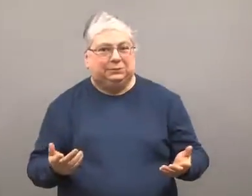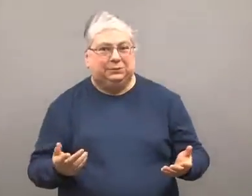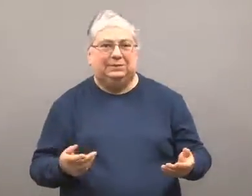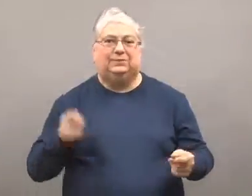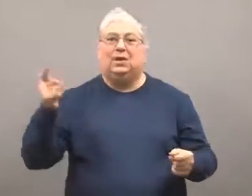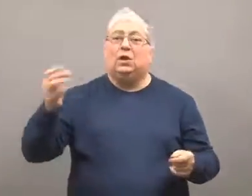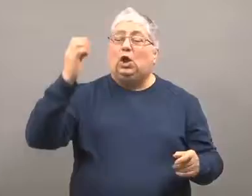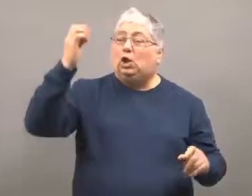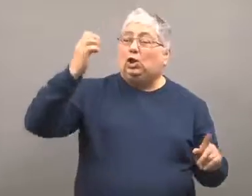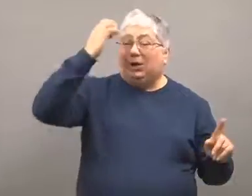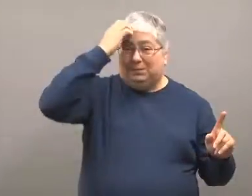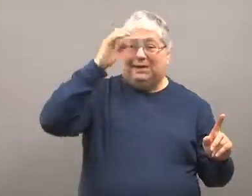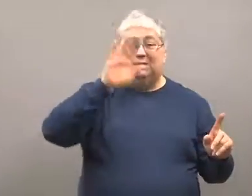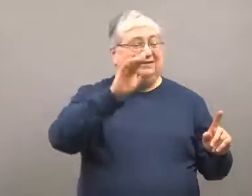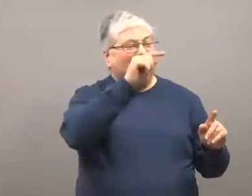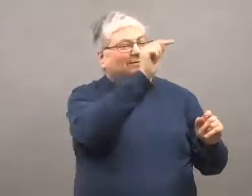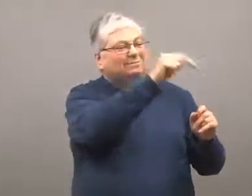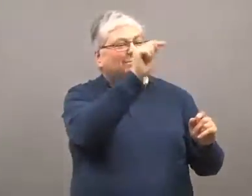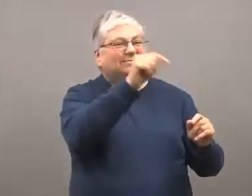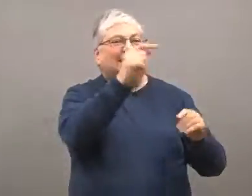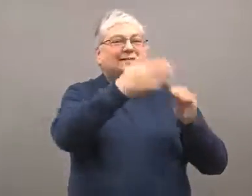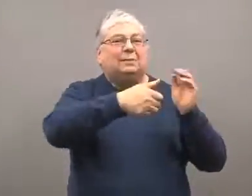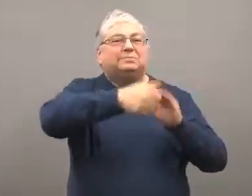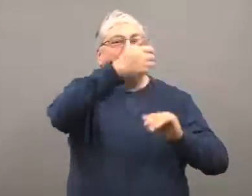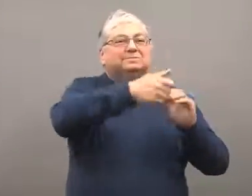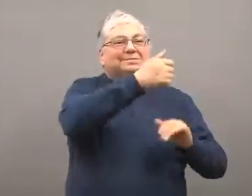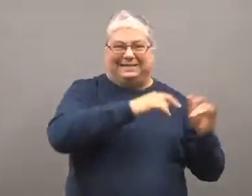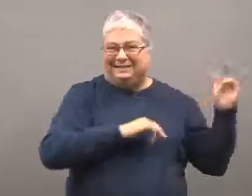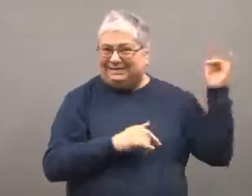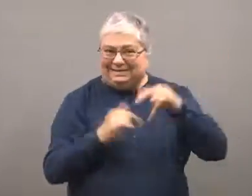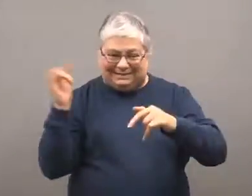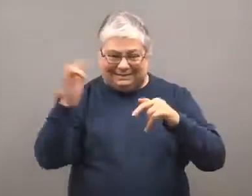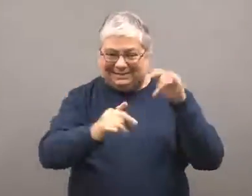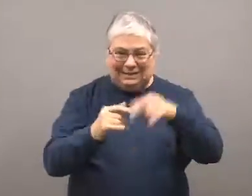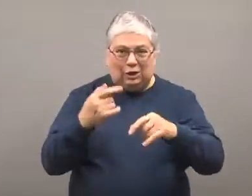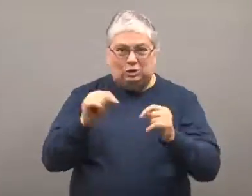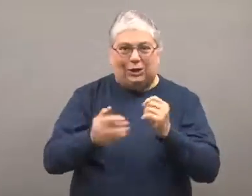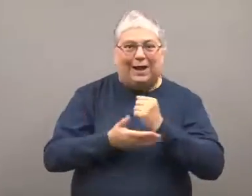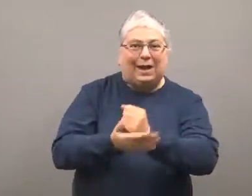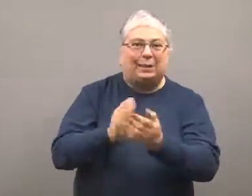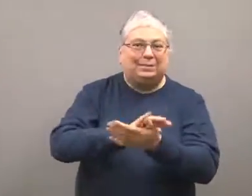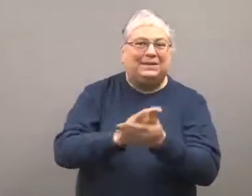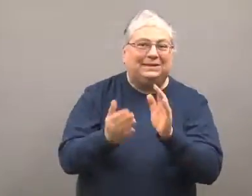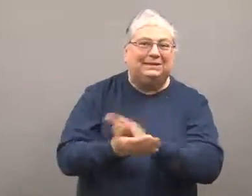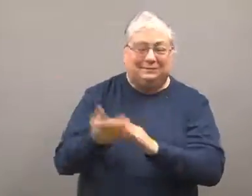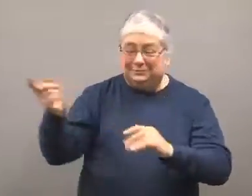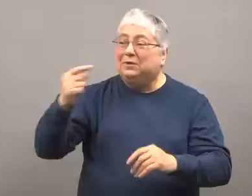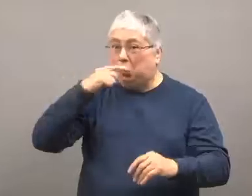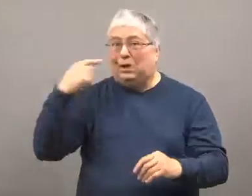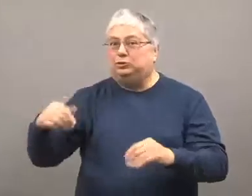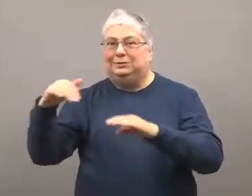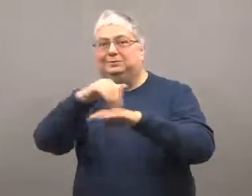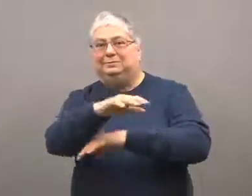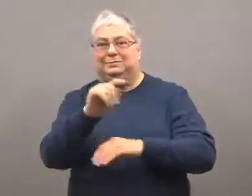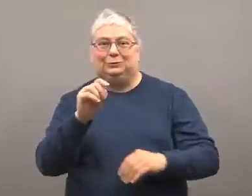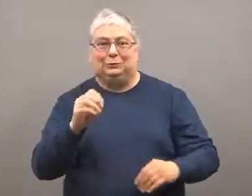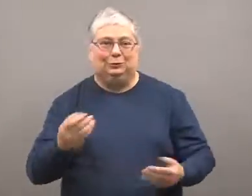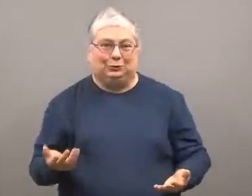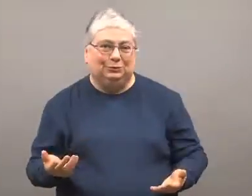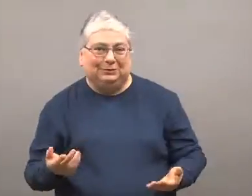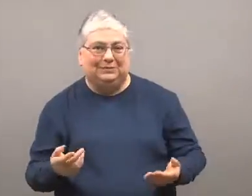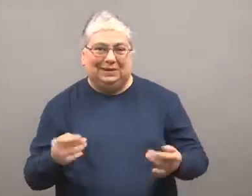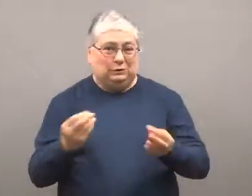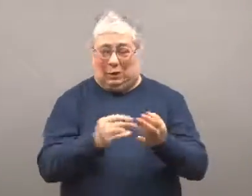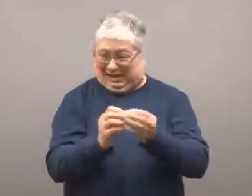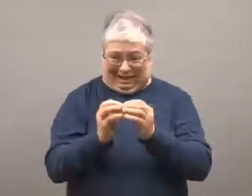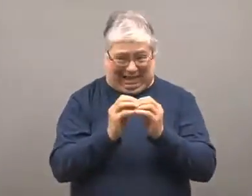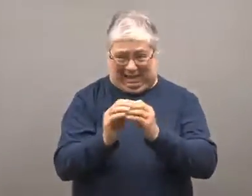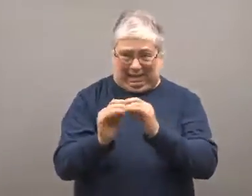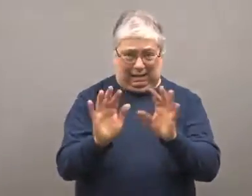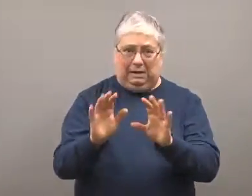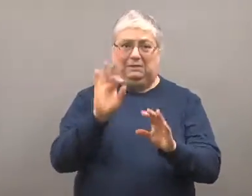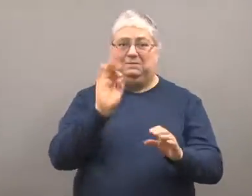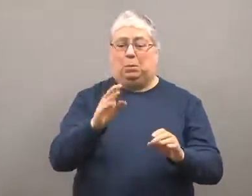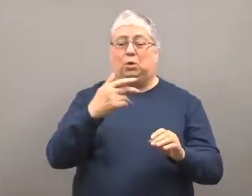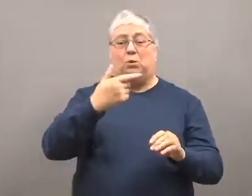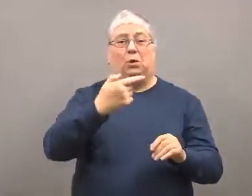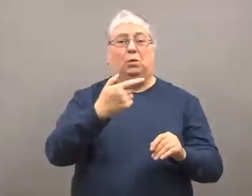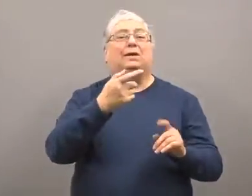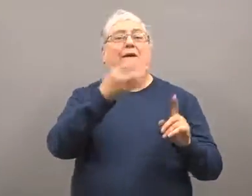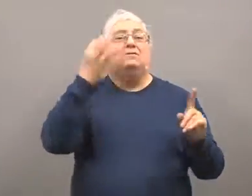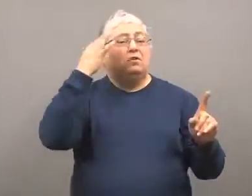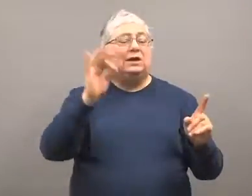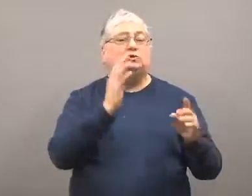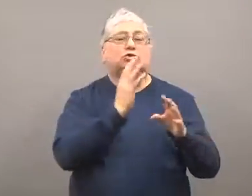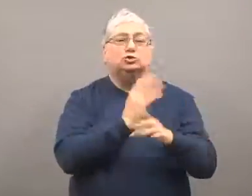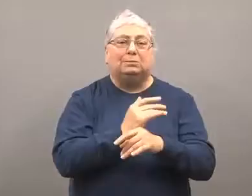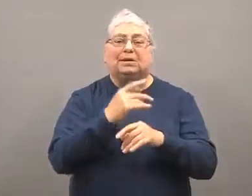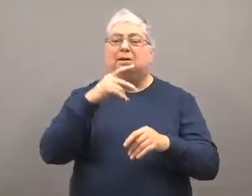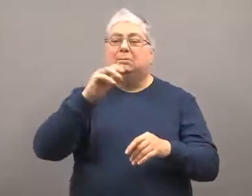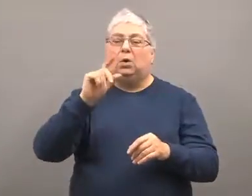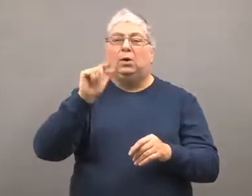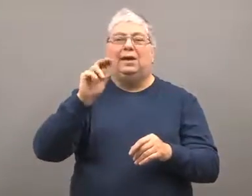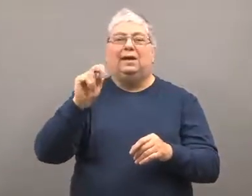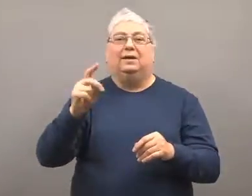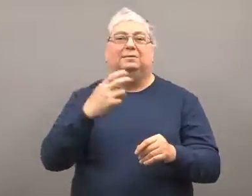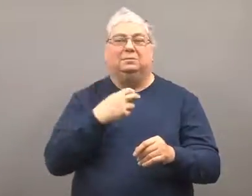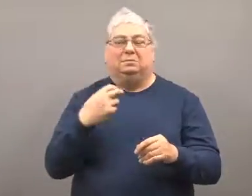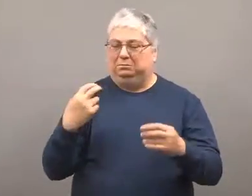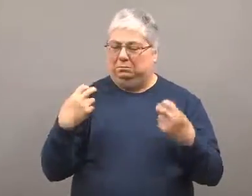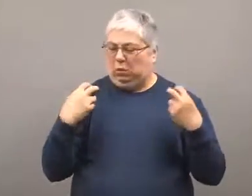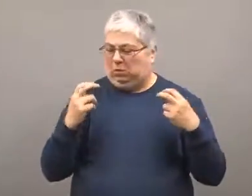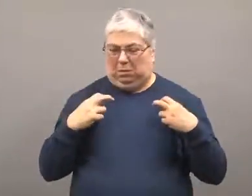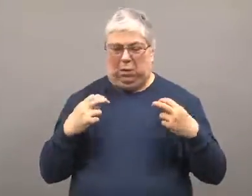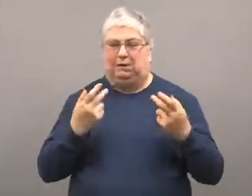European countries sent envoys, as well as Russia, to broker a peace agreement.